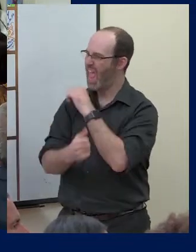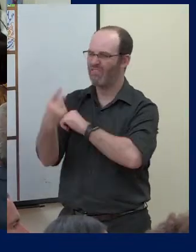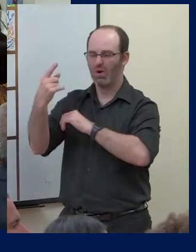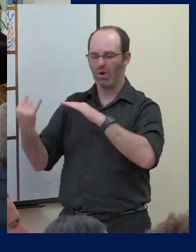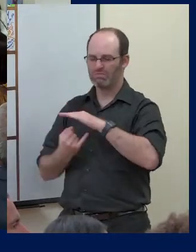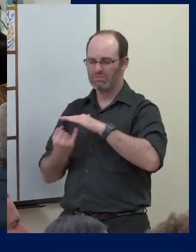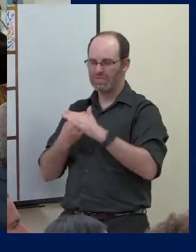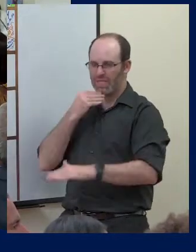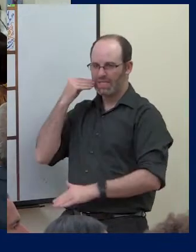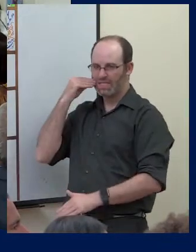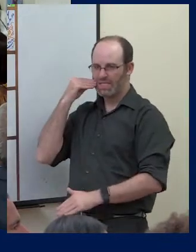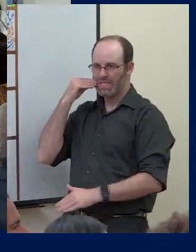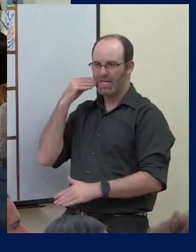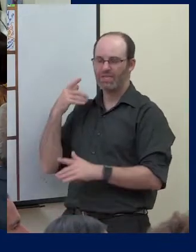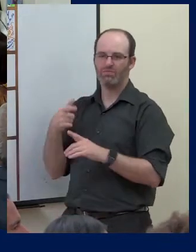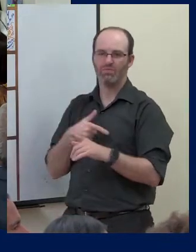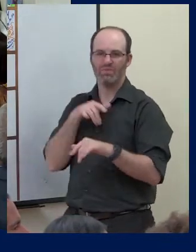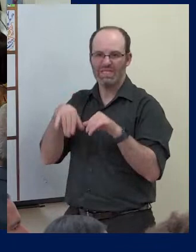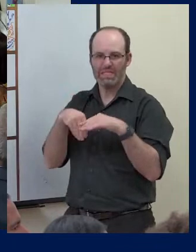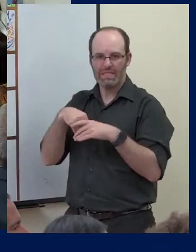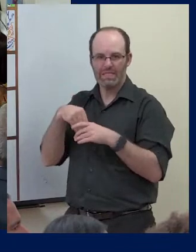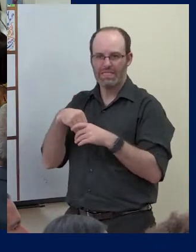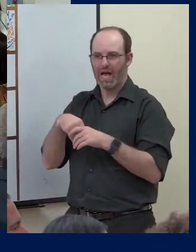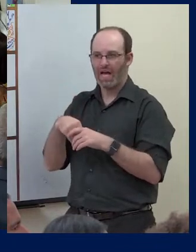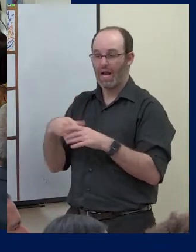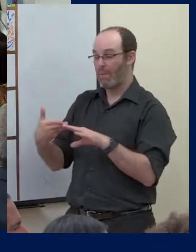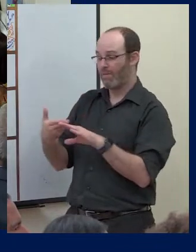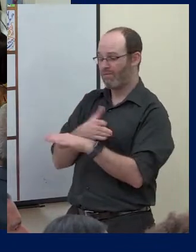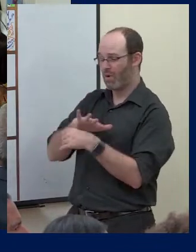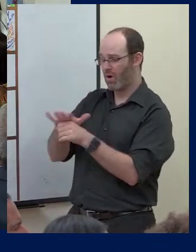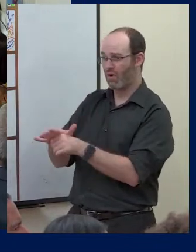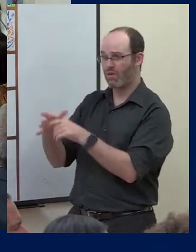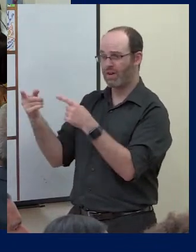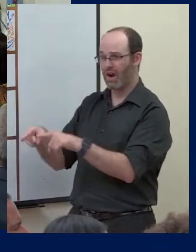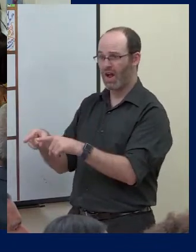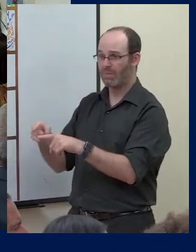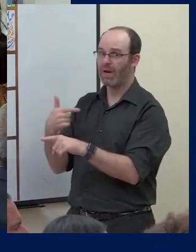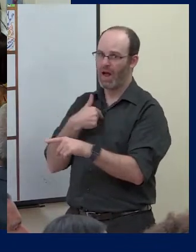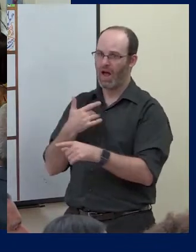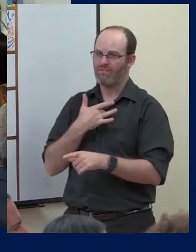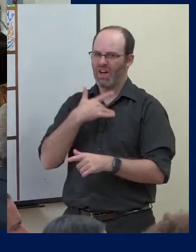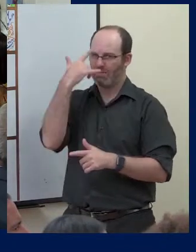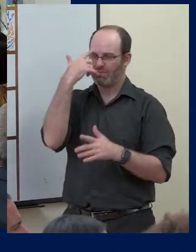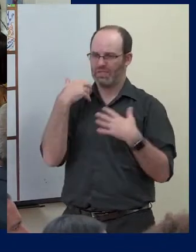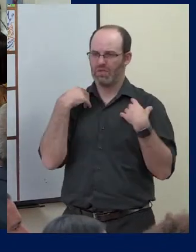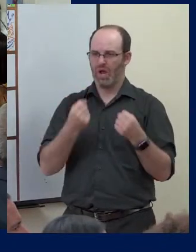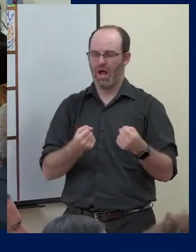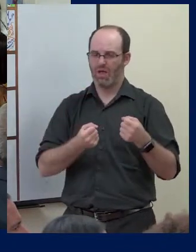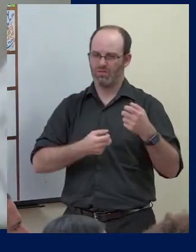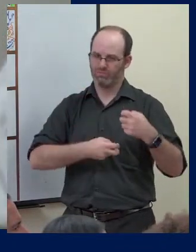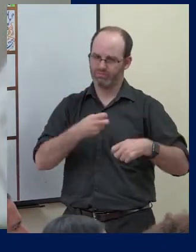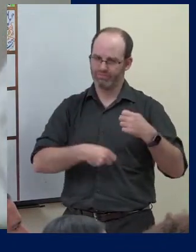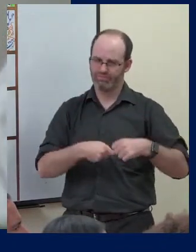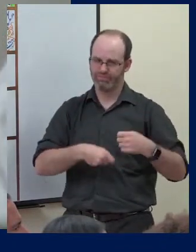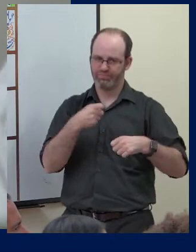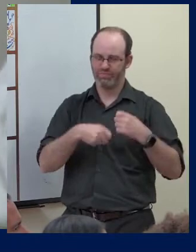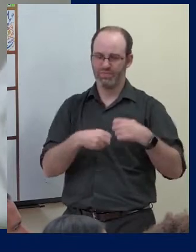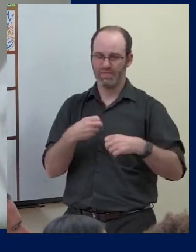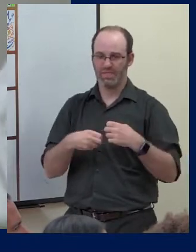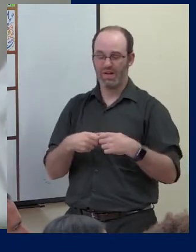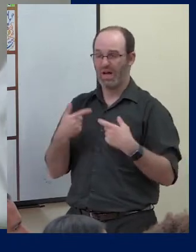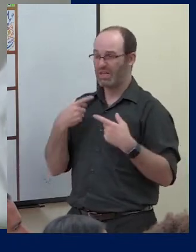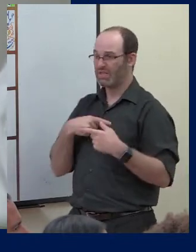And before it existed I had a lot of mental issues, so this added onto it.